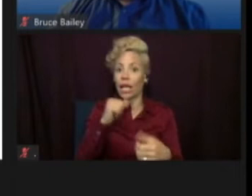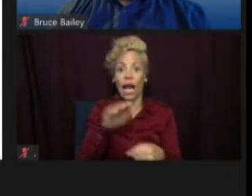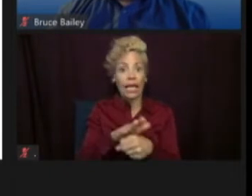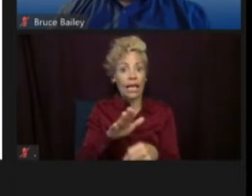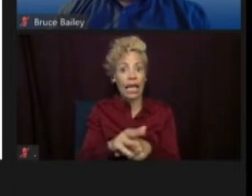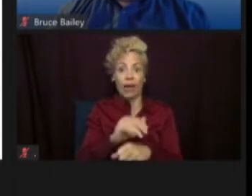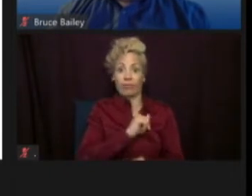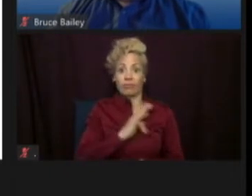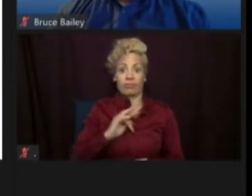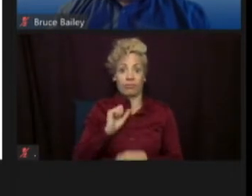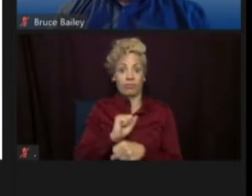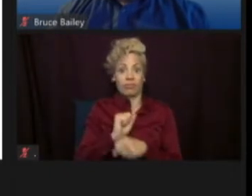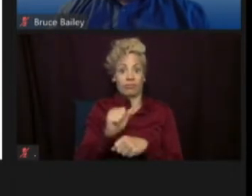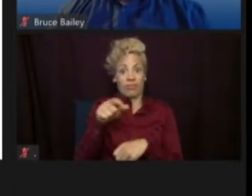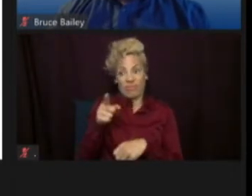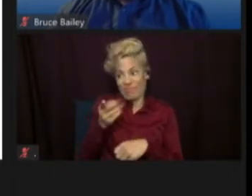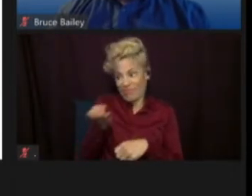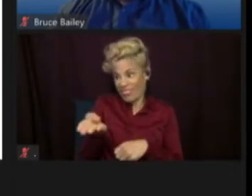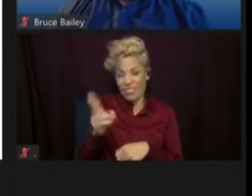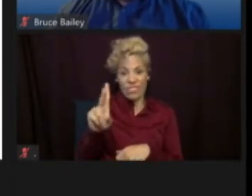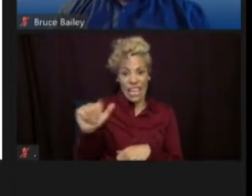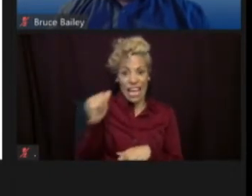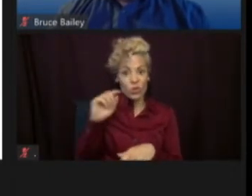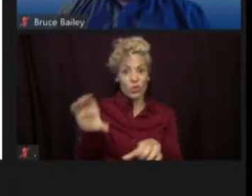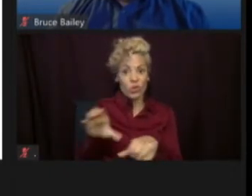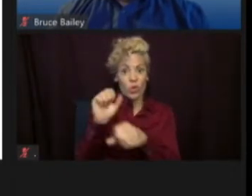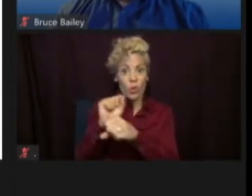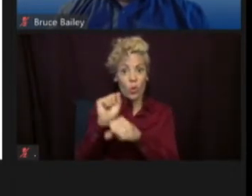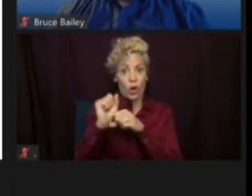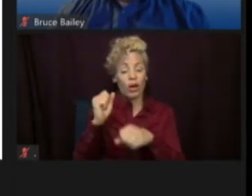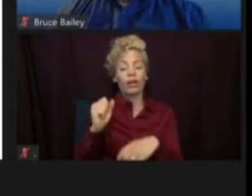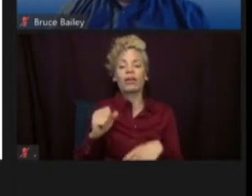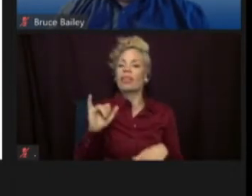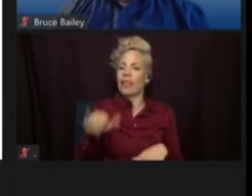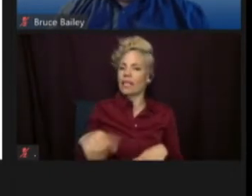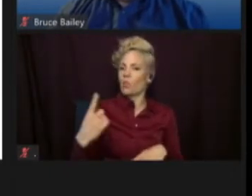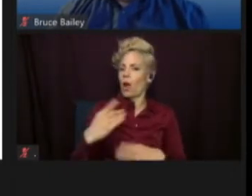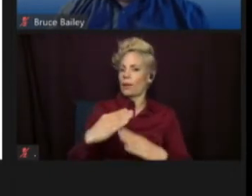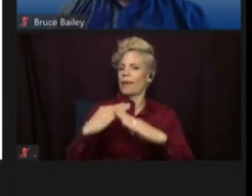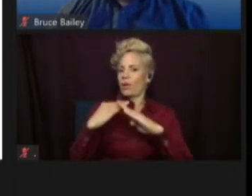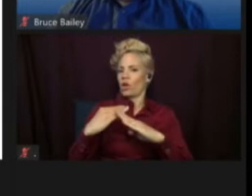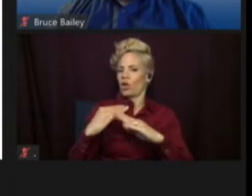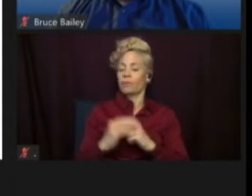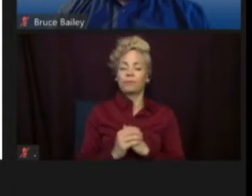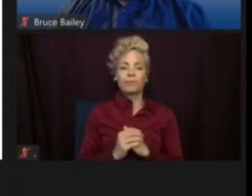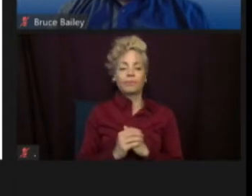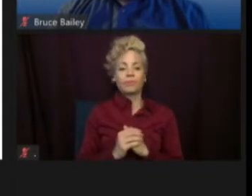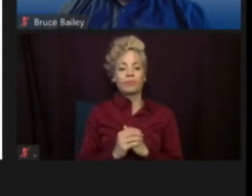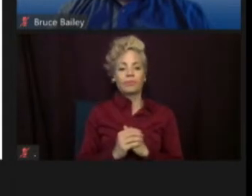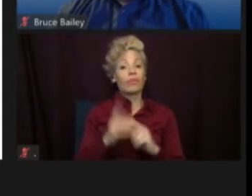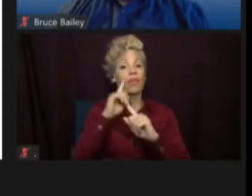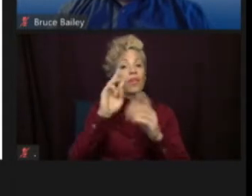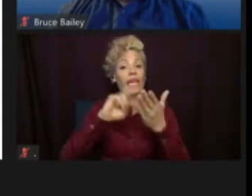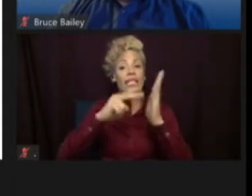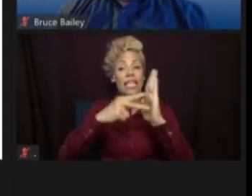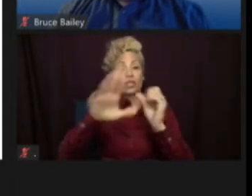to do the work, that is listed as a barrier. The intent of the act is to try to identify the problem